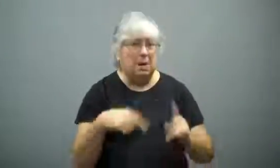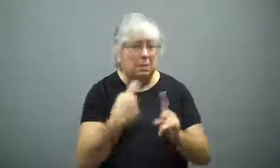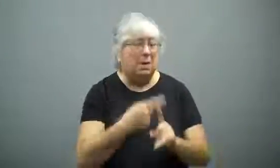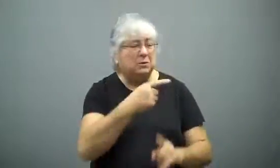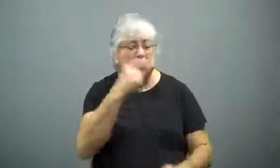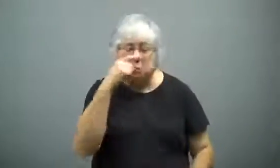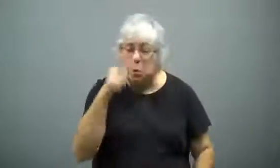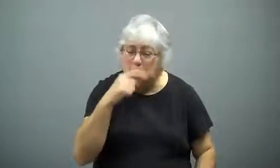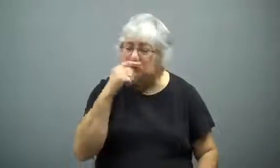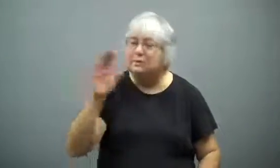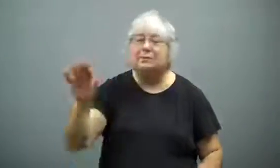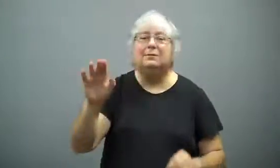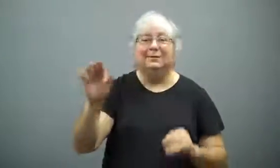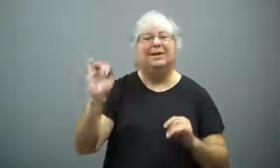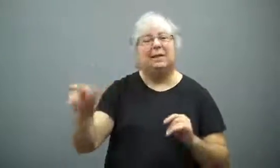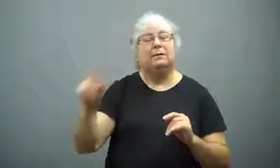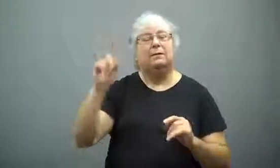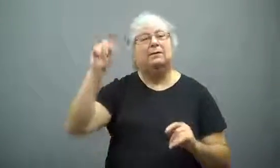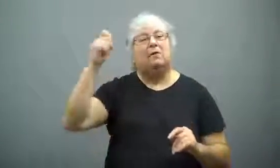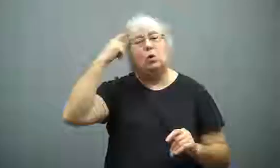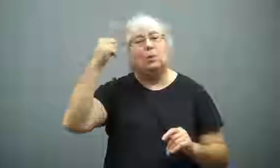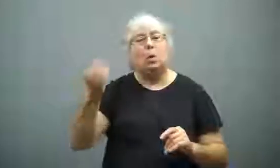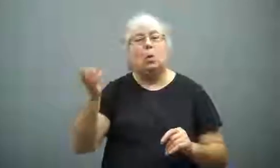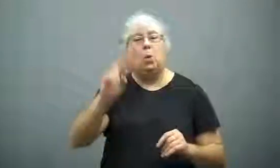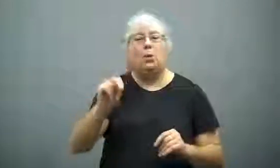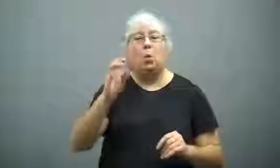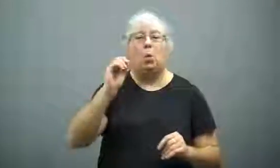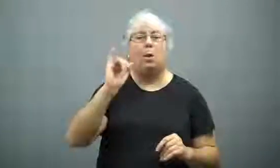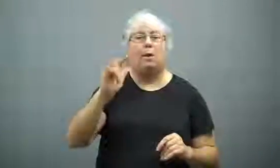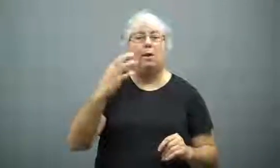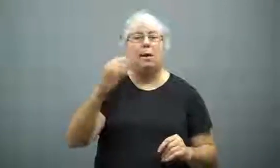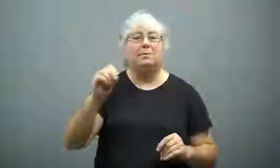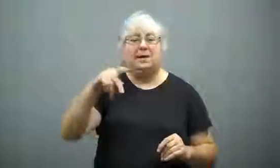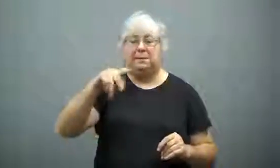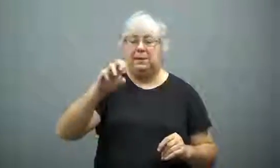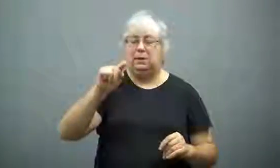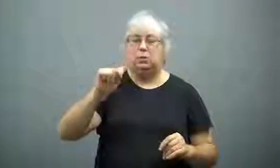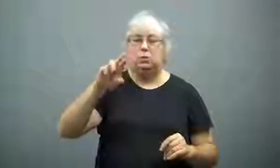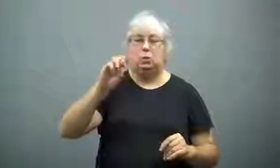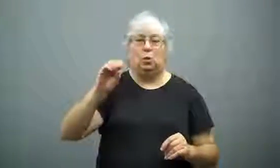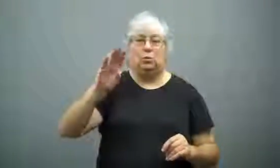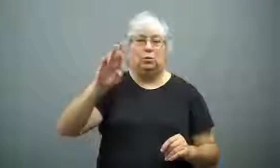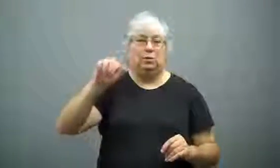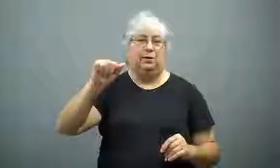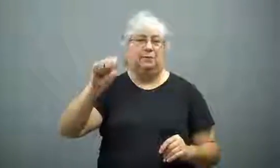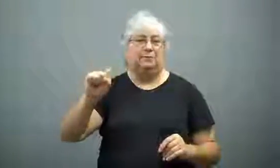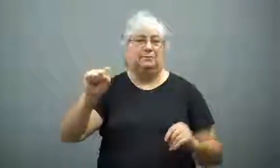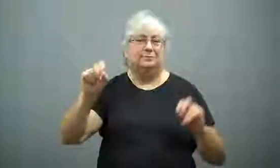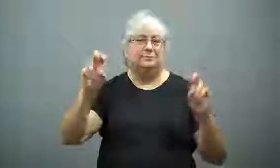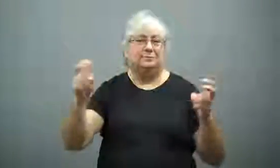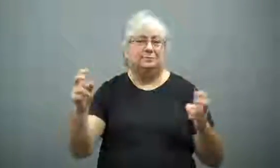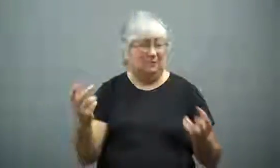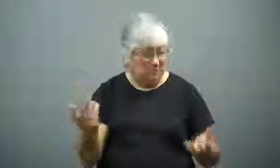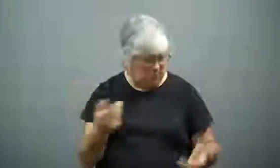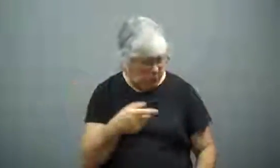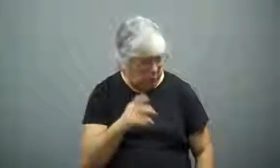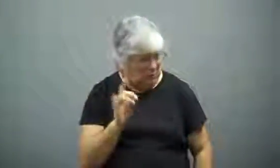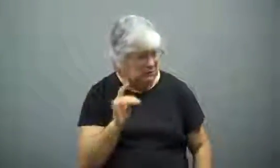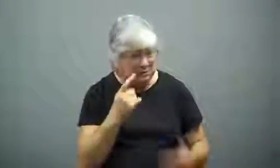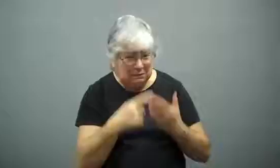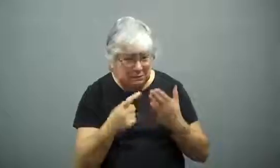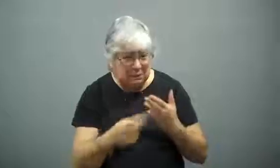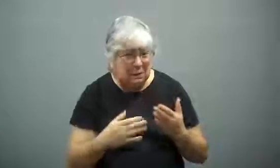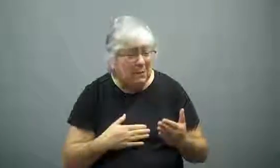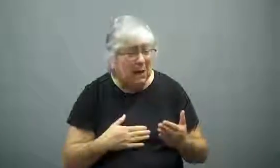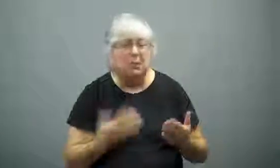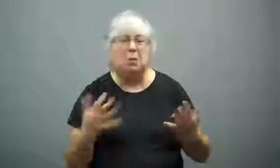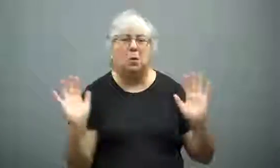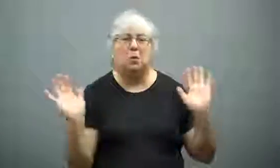It had also spied on the state owned oil company, Petrobras.